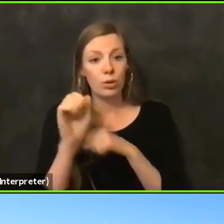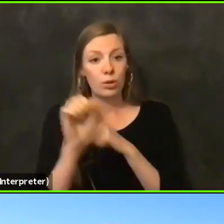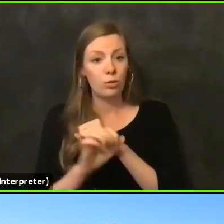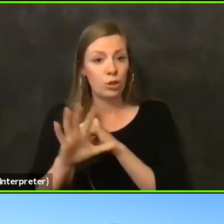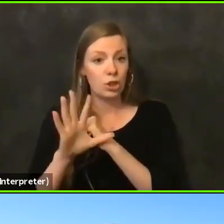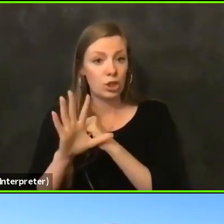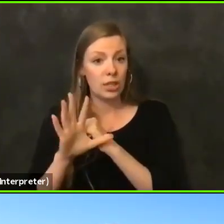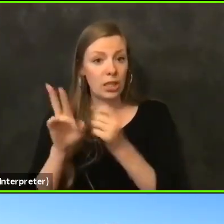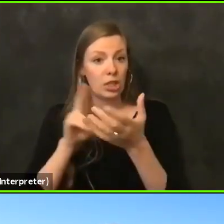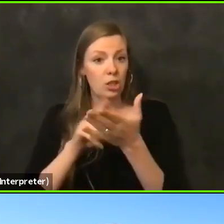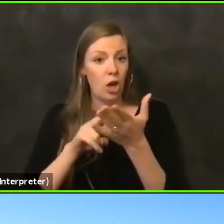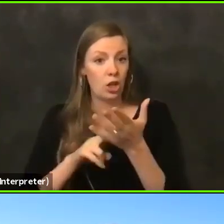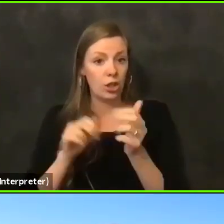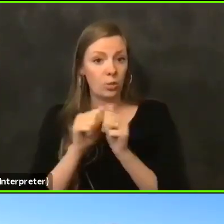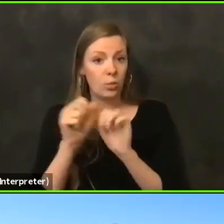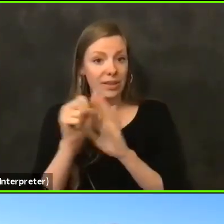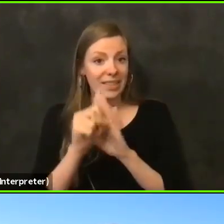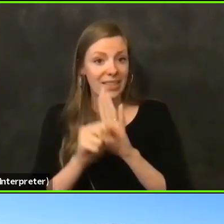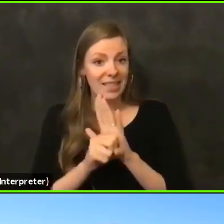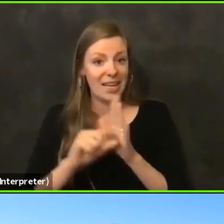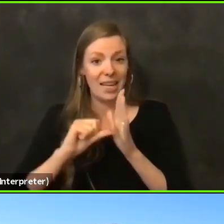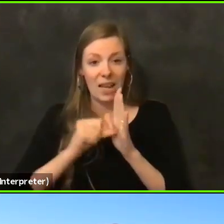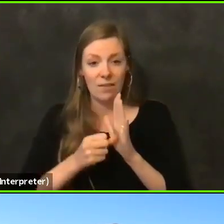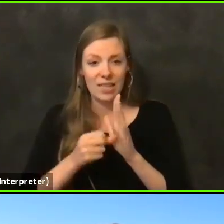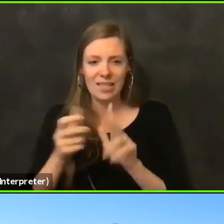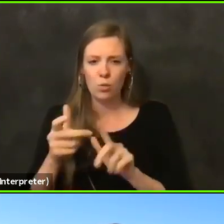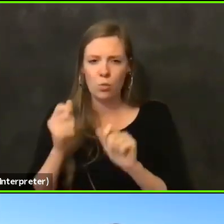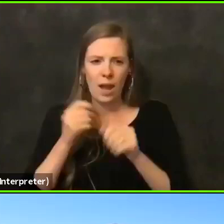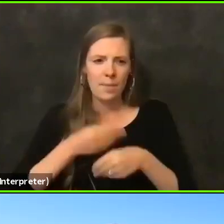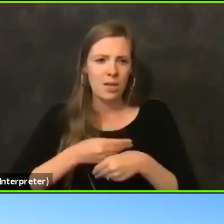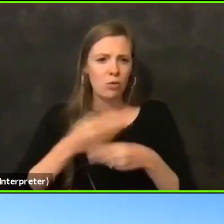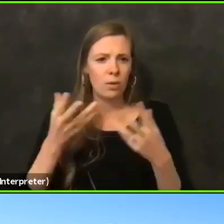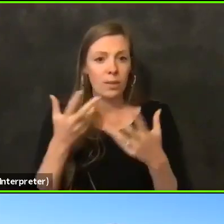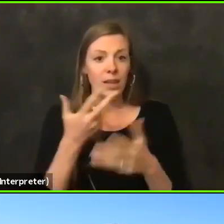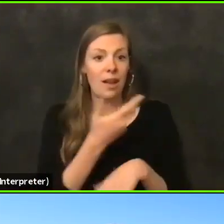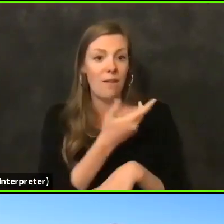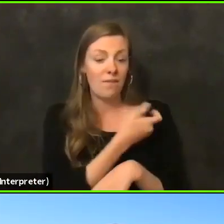State emphasizes rapid delivery of vaccine with incentives to ensure that the